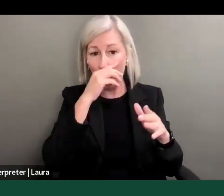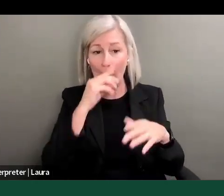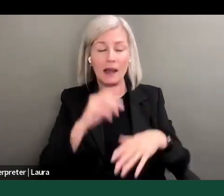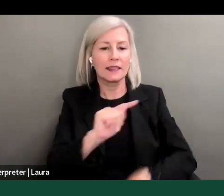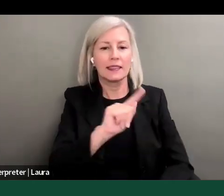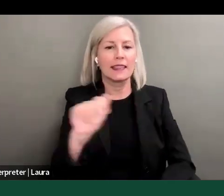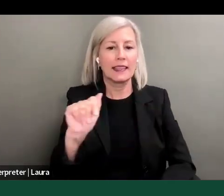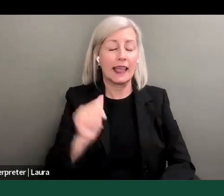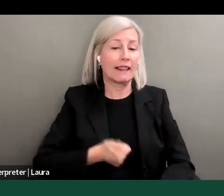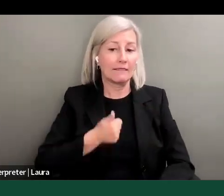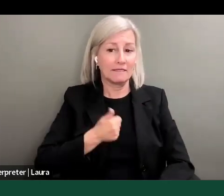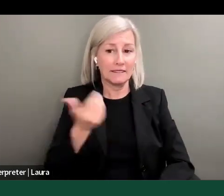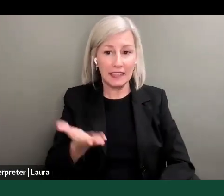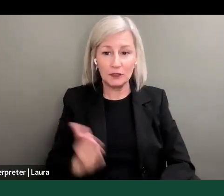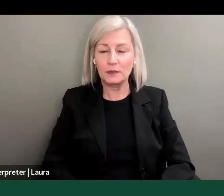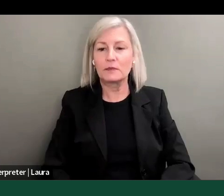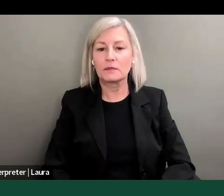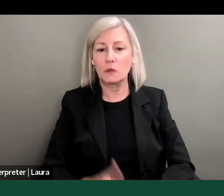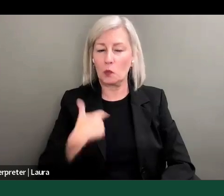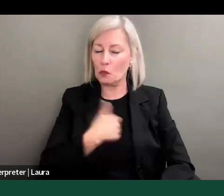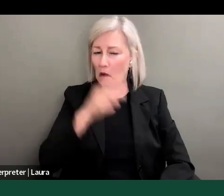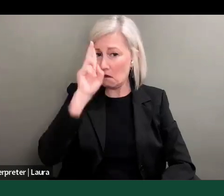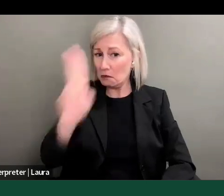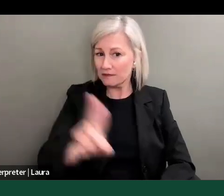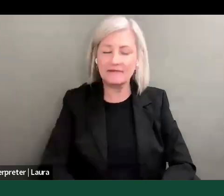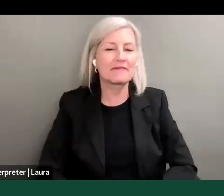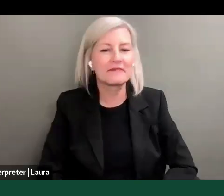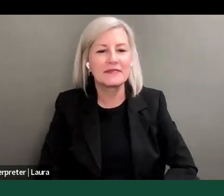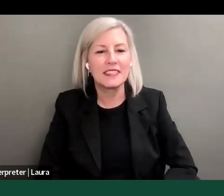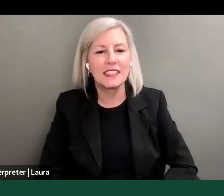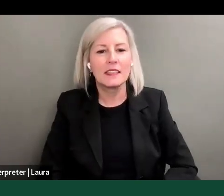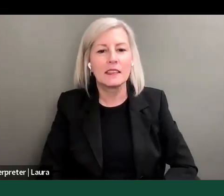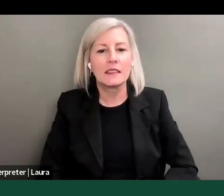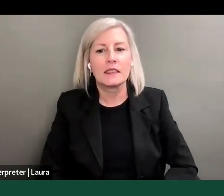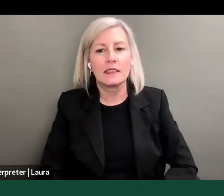We are honored. I know our colleague Jordan McNair,